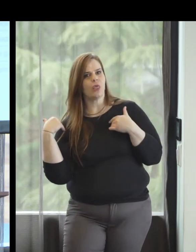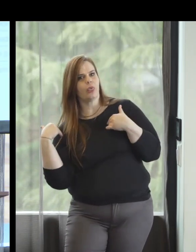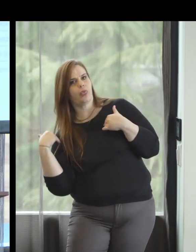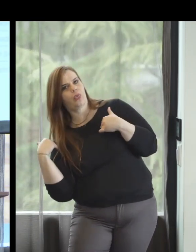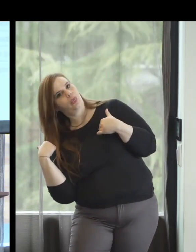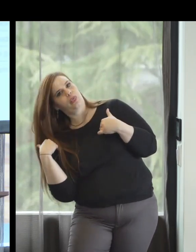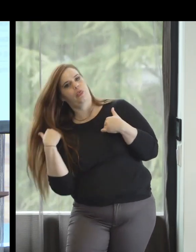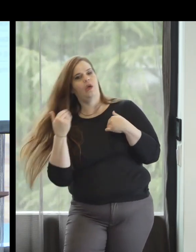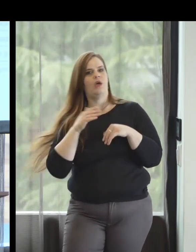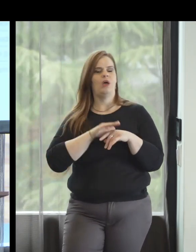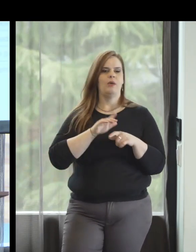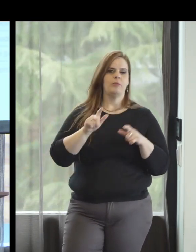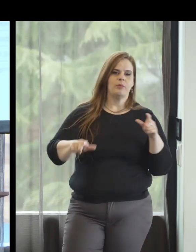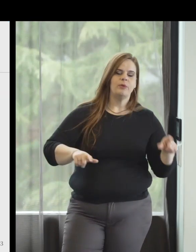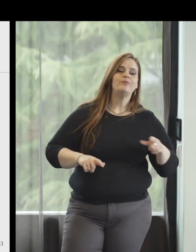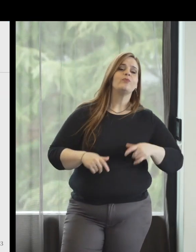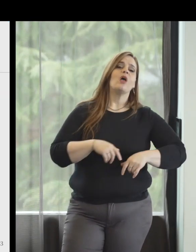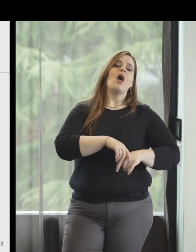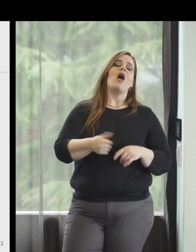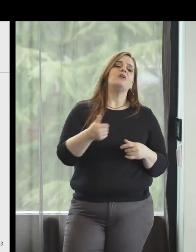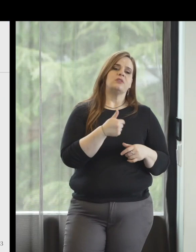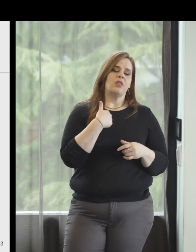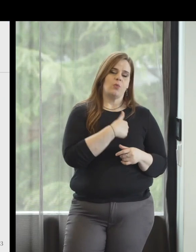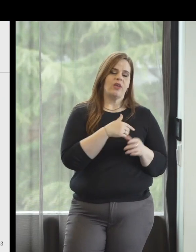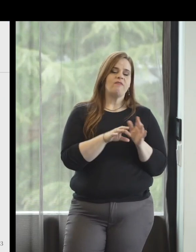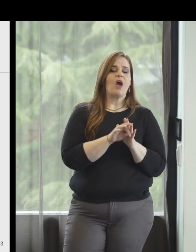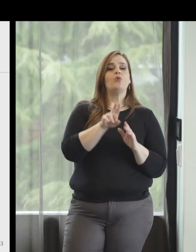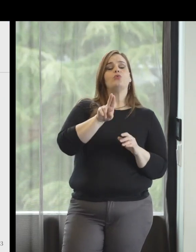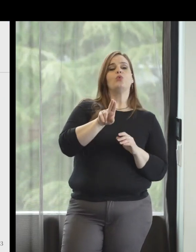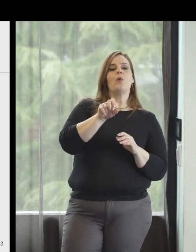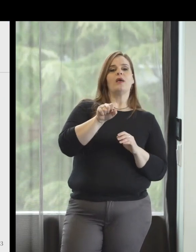we found is that even the US DOT study there was sort of